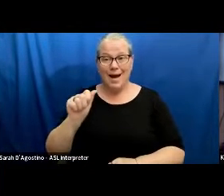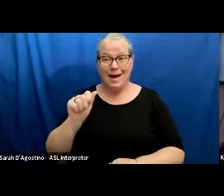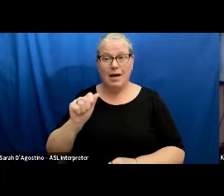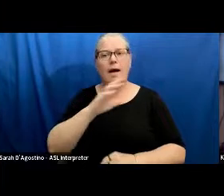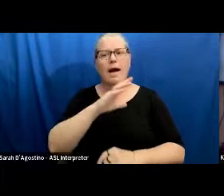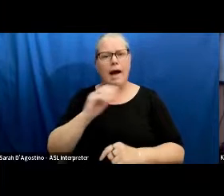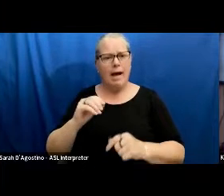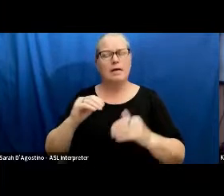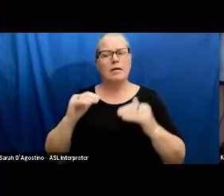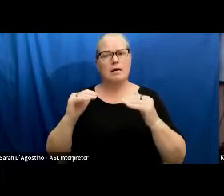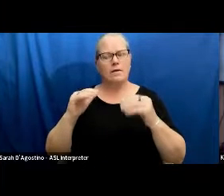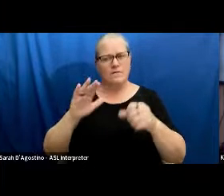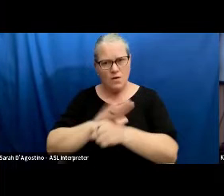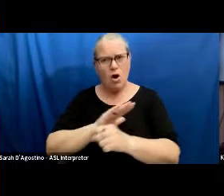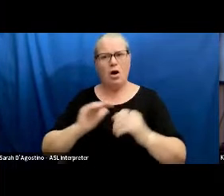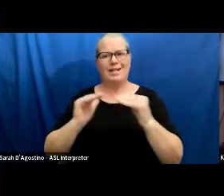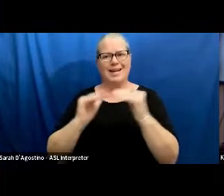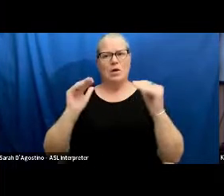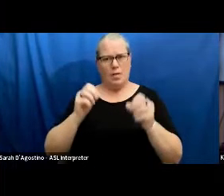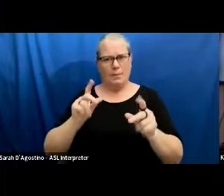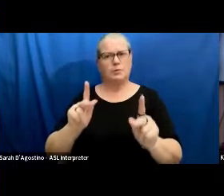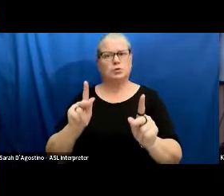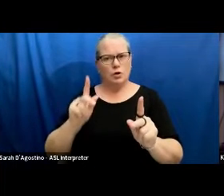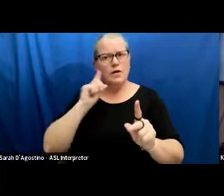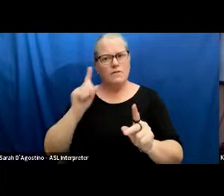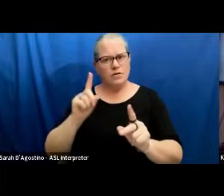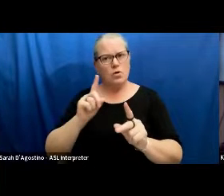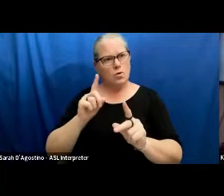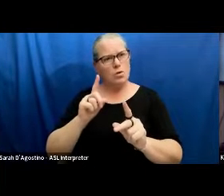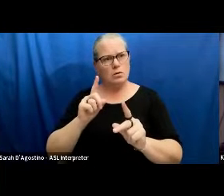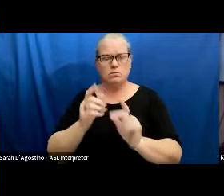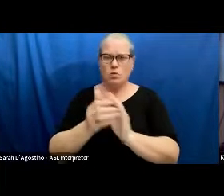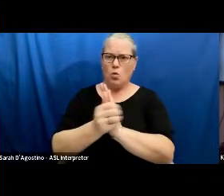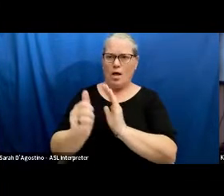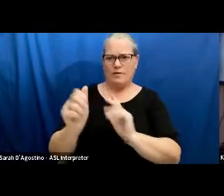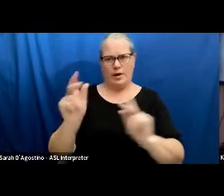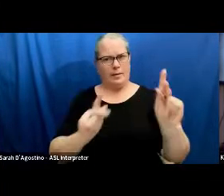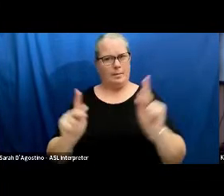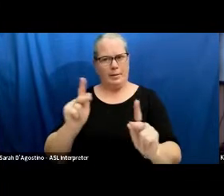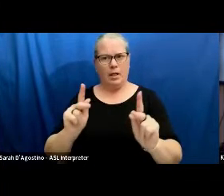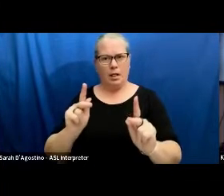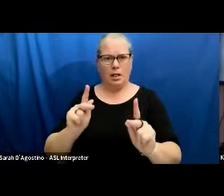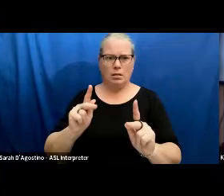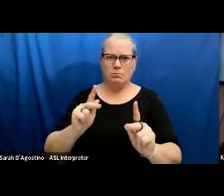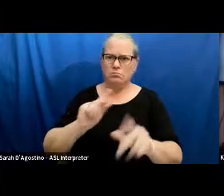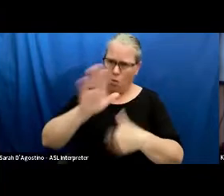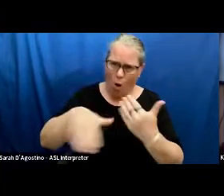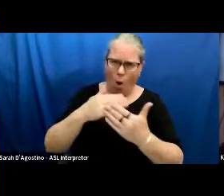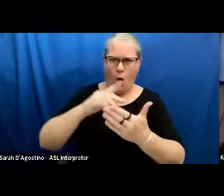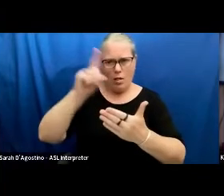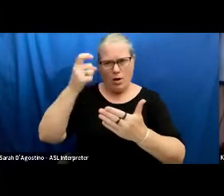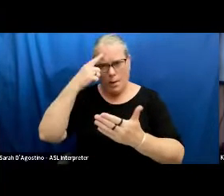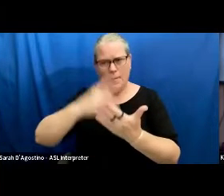individuals to participate in all government programs that means you cannot be excluded from